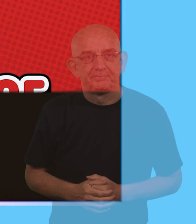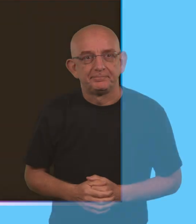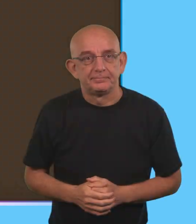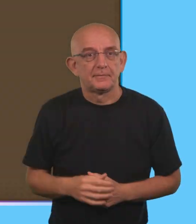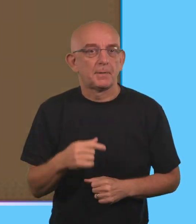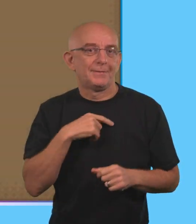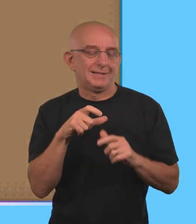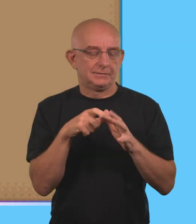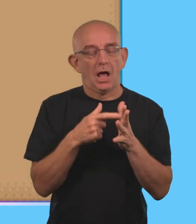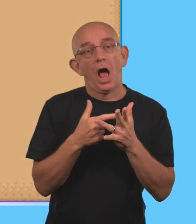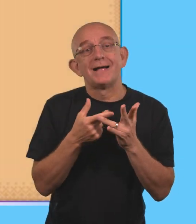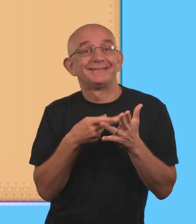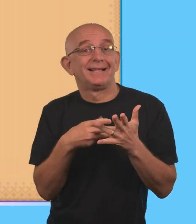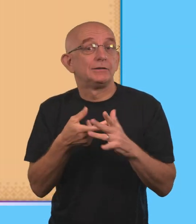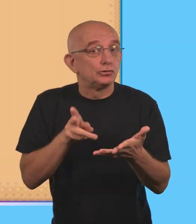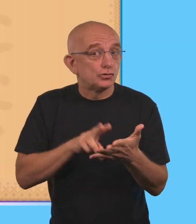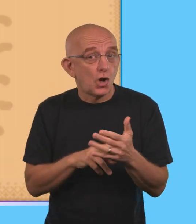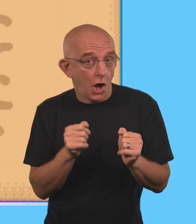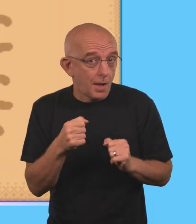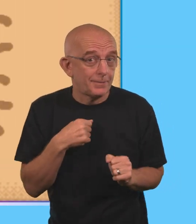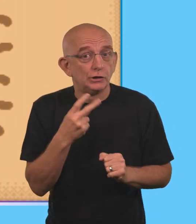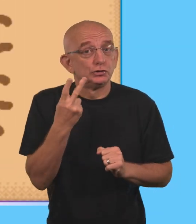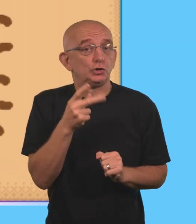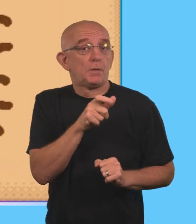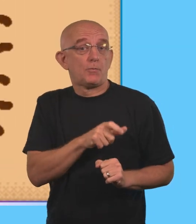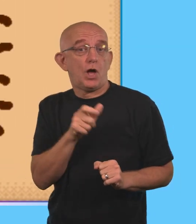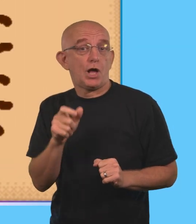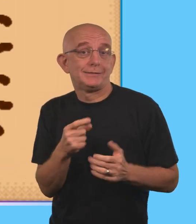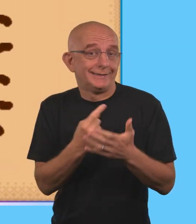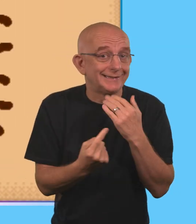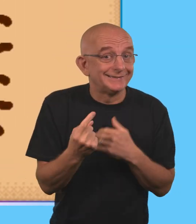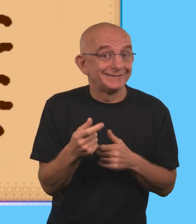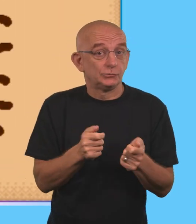Hi, I'm Darzington of the two person indie studio Darzal Games, and I'll